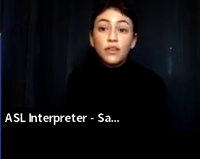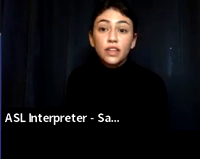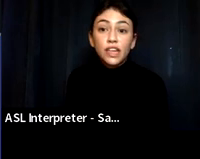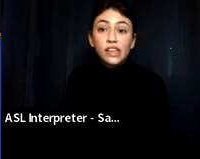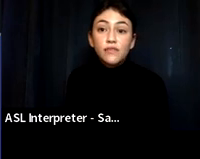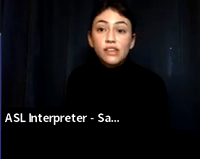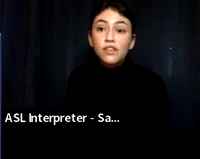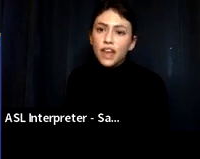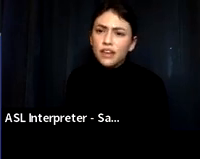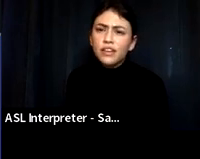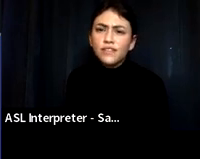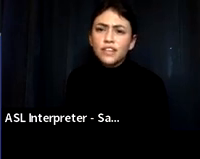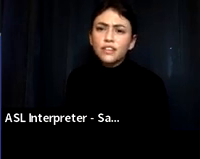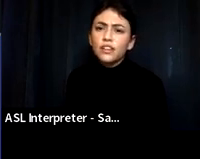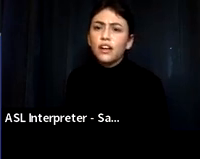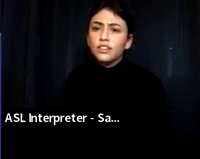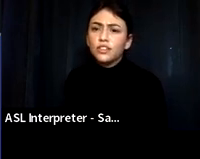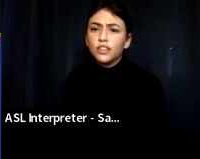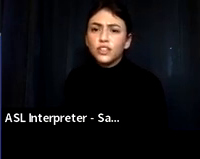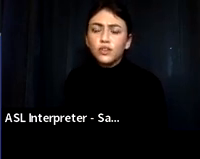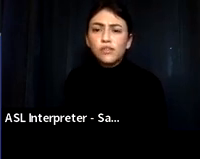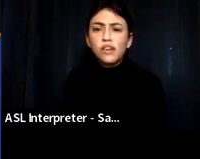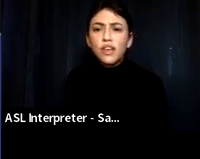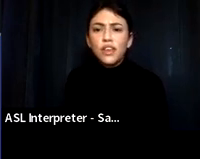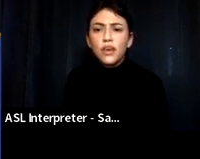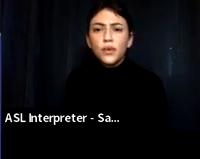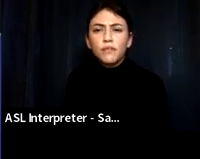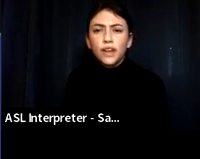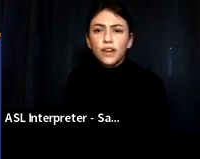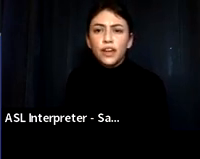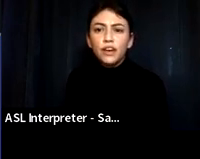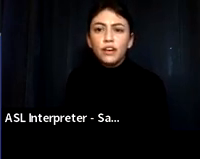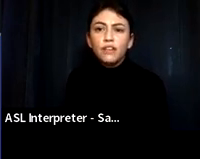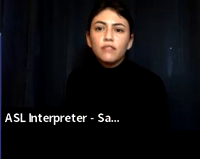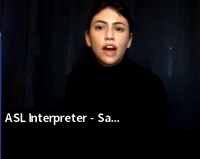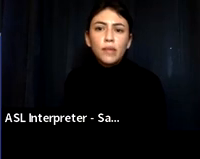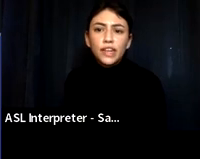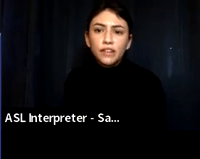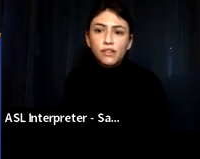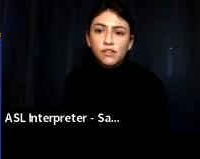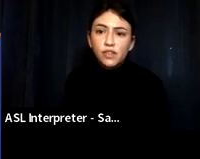And I realized that in Fresno they had a lot of technological issues that weren't very a accommodating for students.